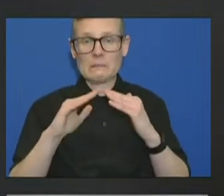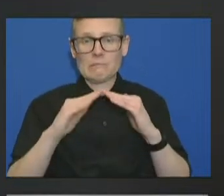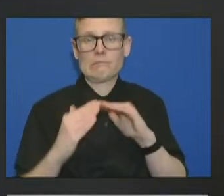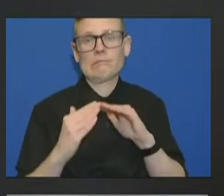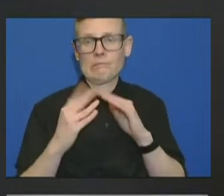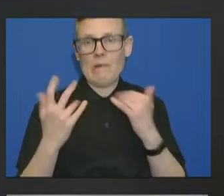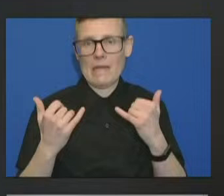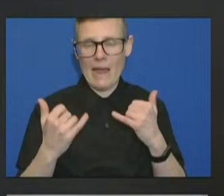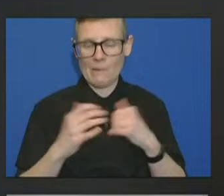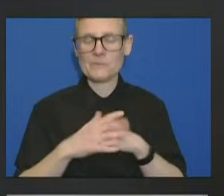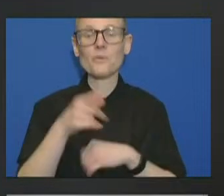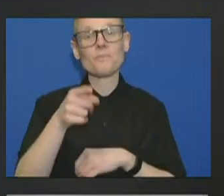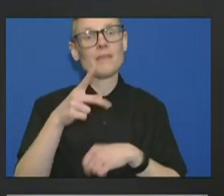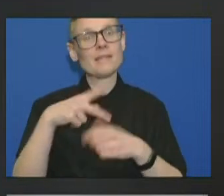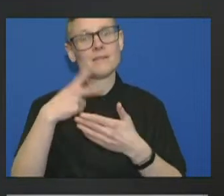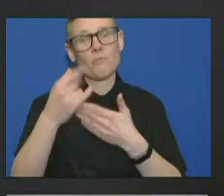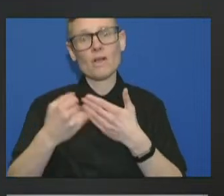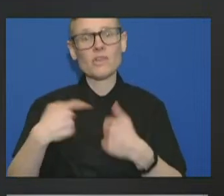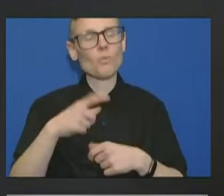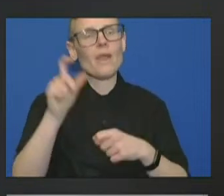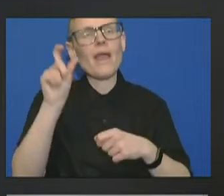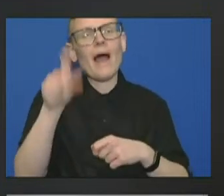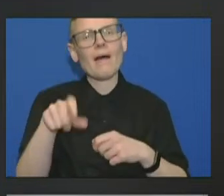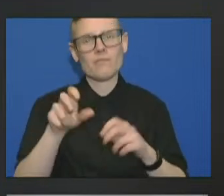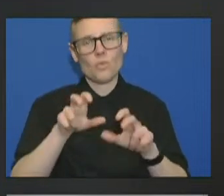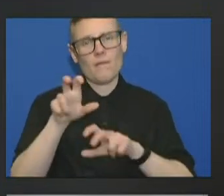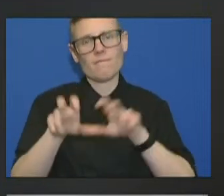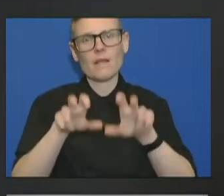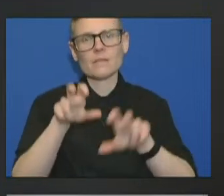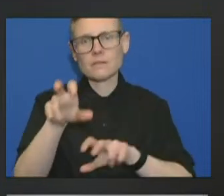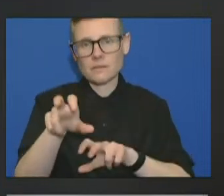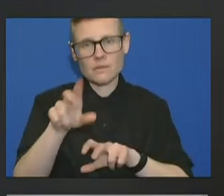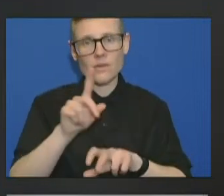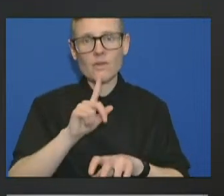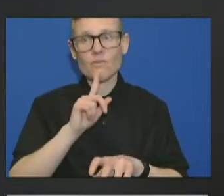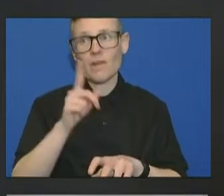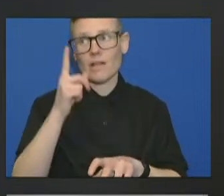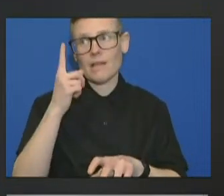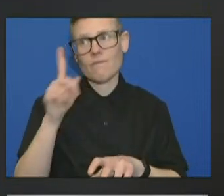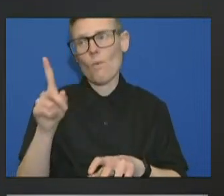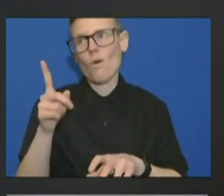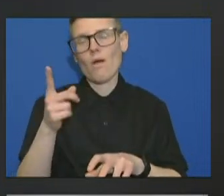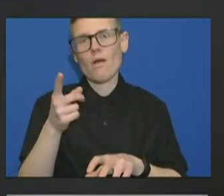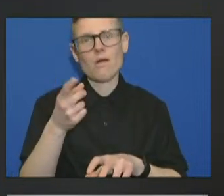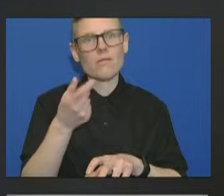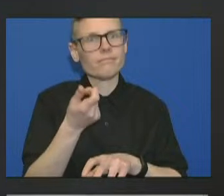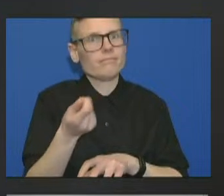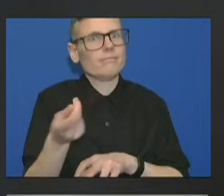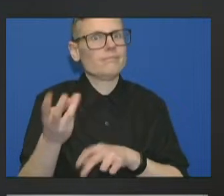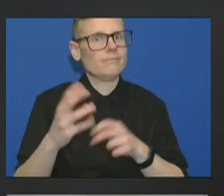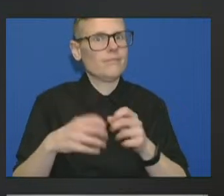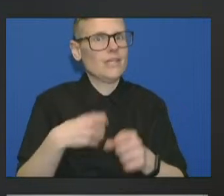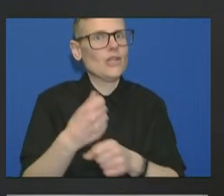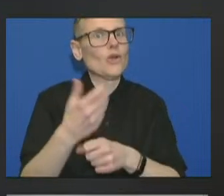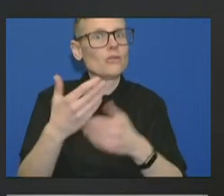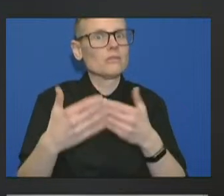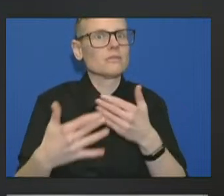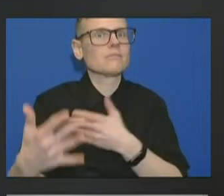very dilapidated state right now. And this is really going to be a project that we're going to